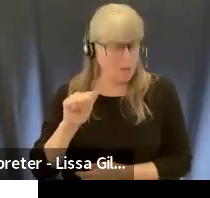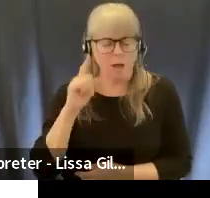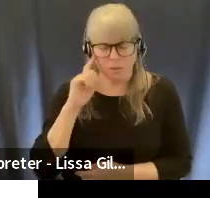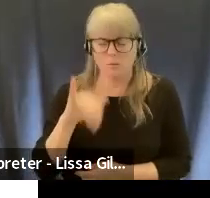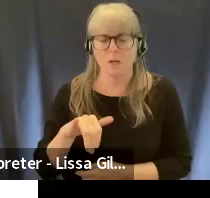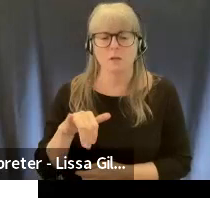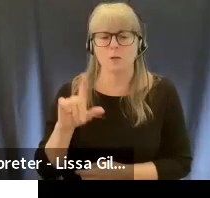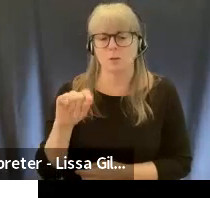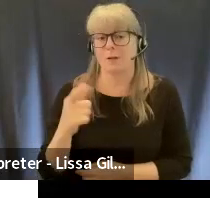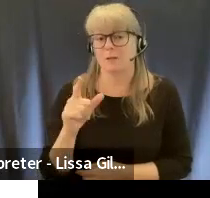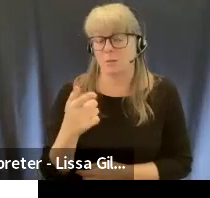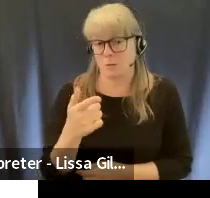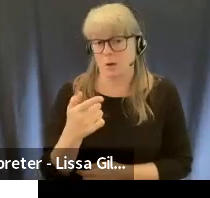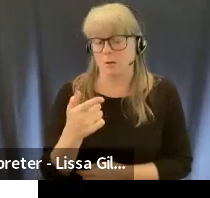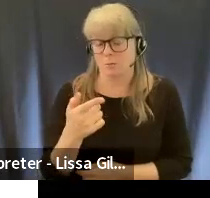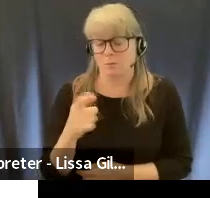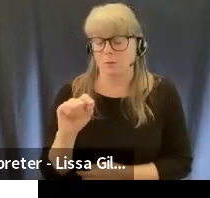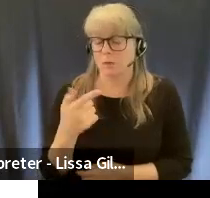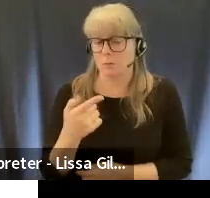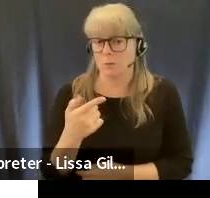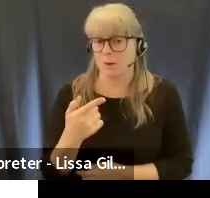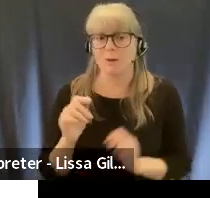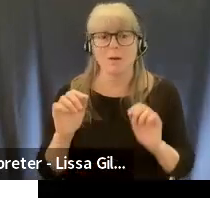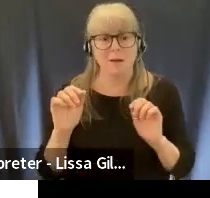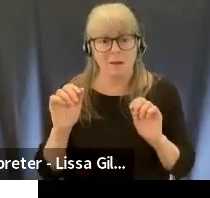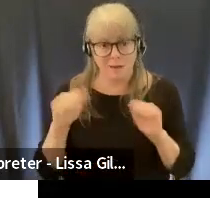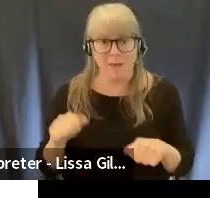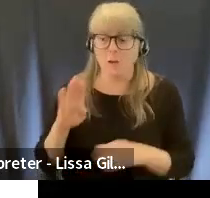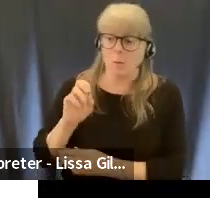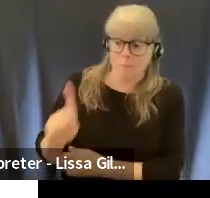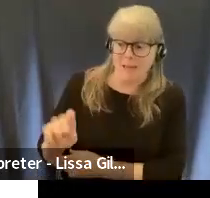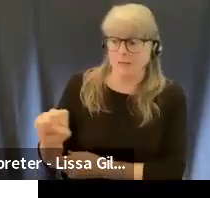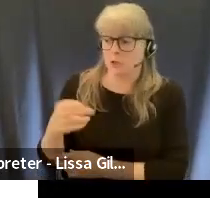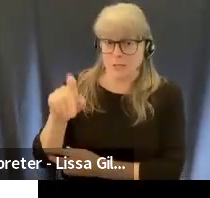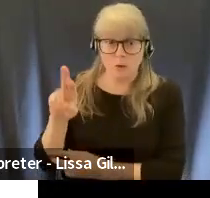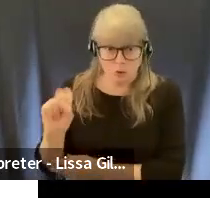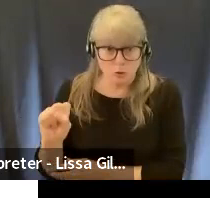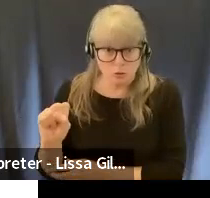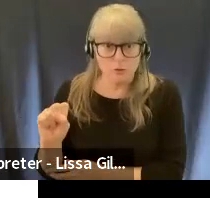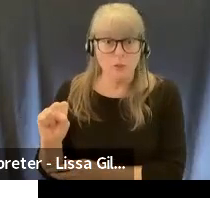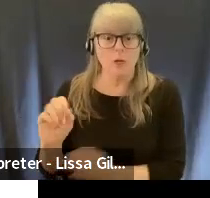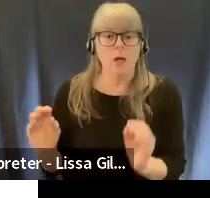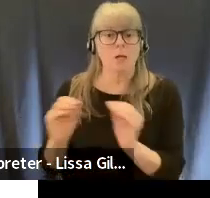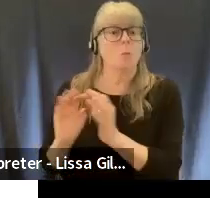more during hurricane. I think it was Laura. Yeah, I think it was Laura. And 2021.